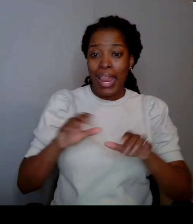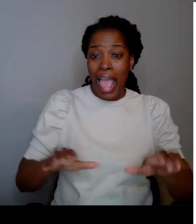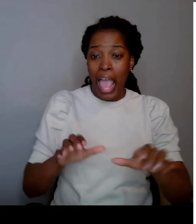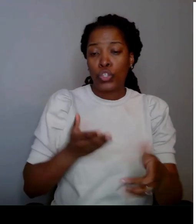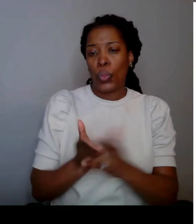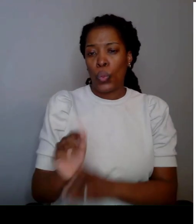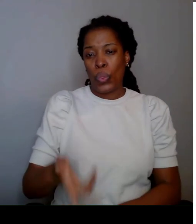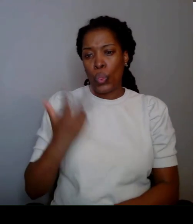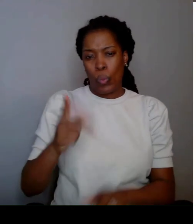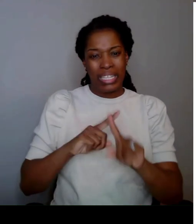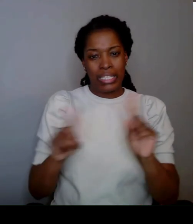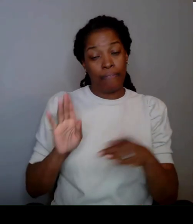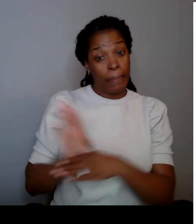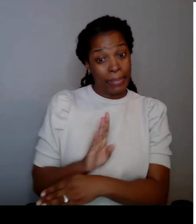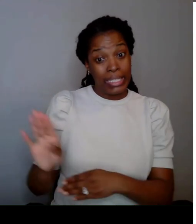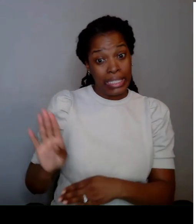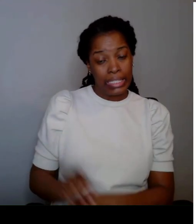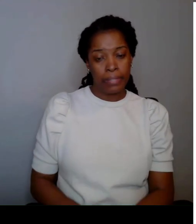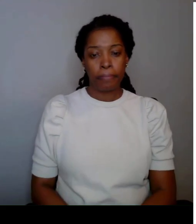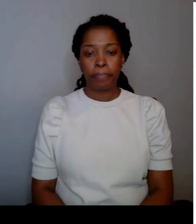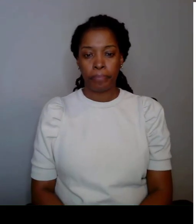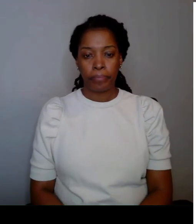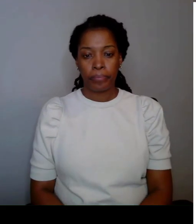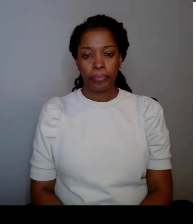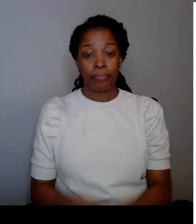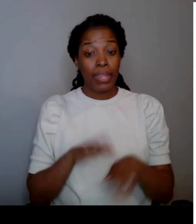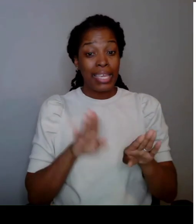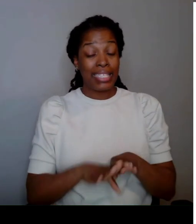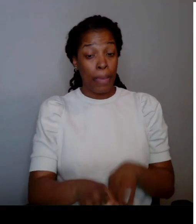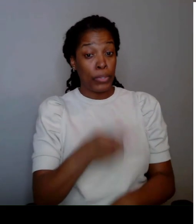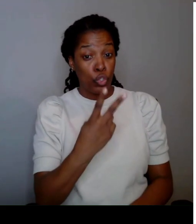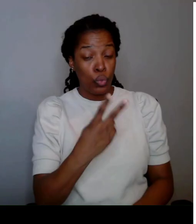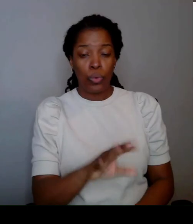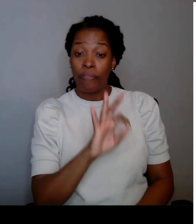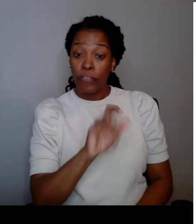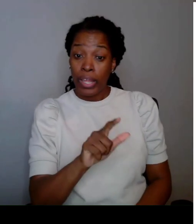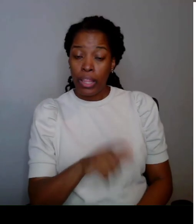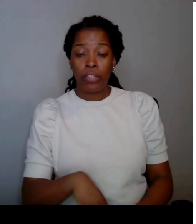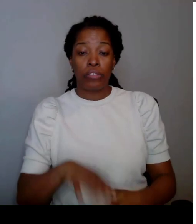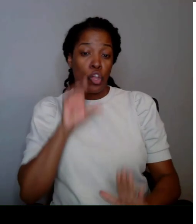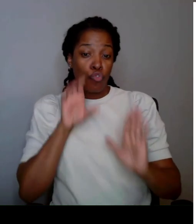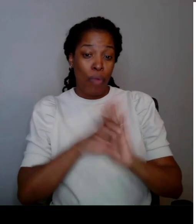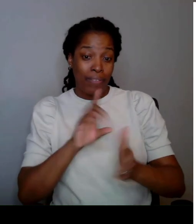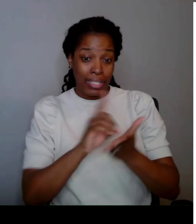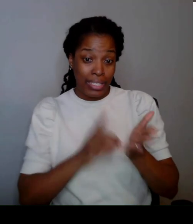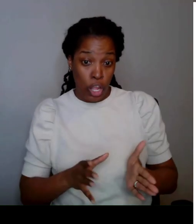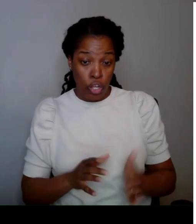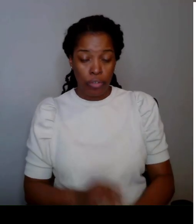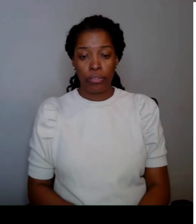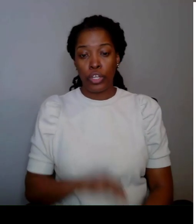Step 2. Freelancer. Graphic designer Jordan explored the feasibility of offering freelance design